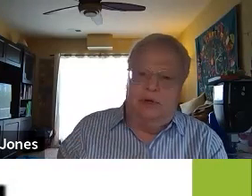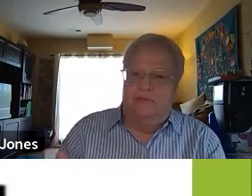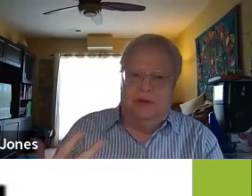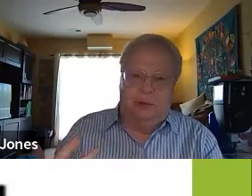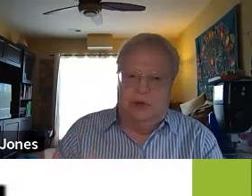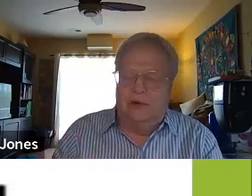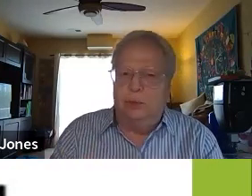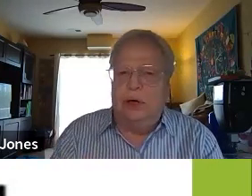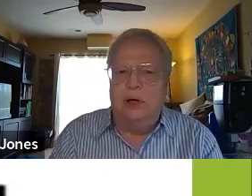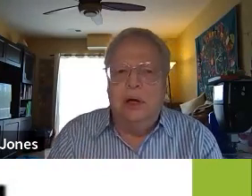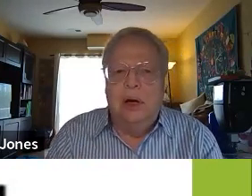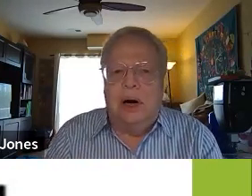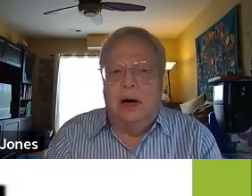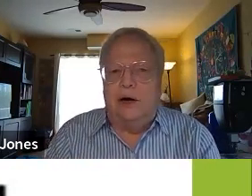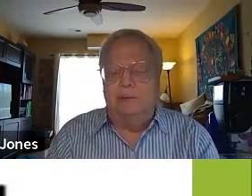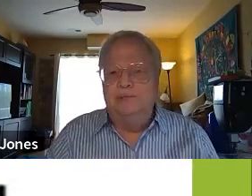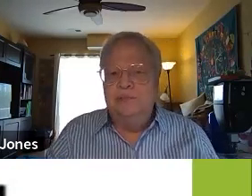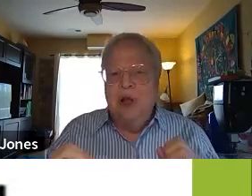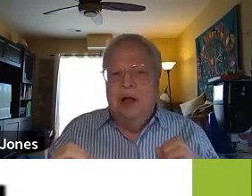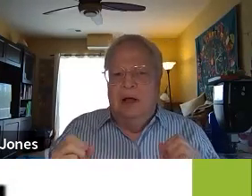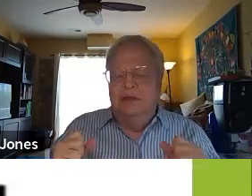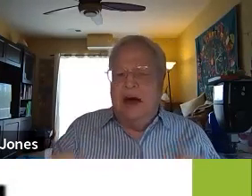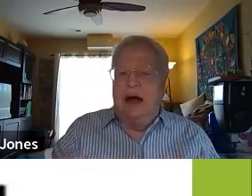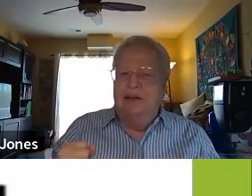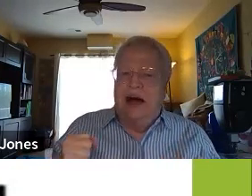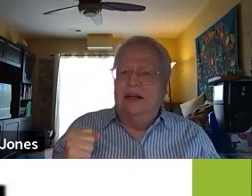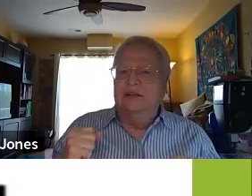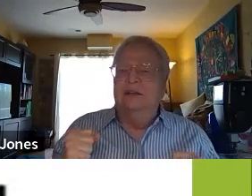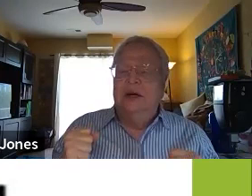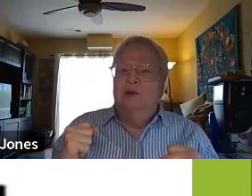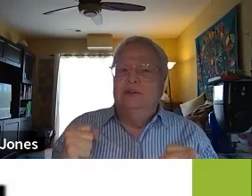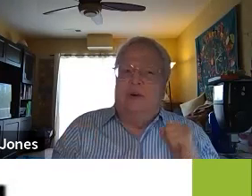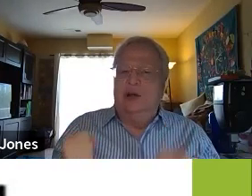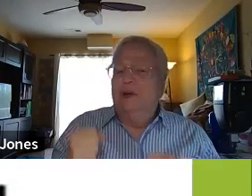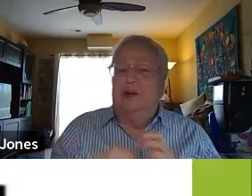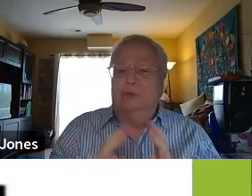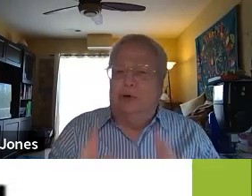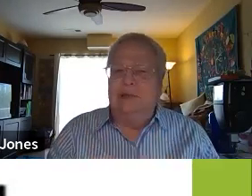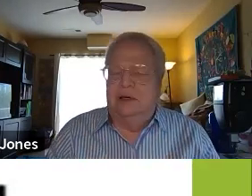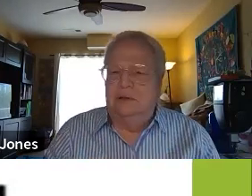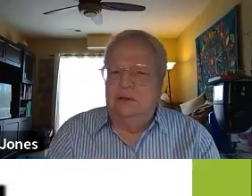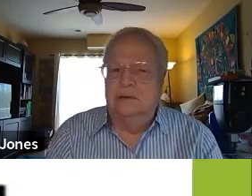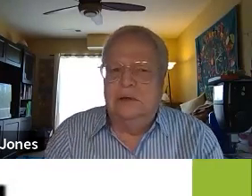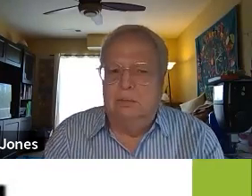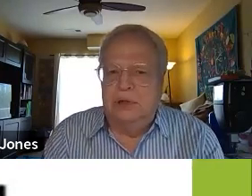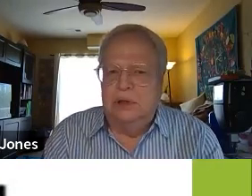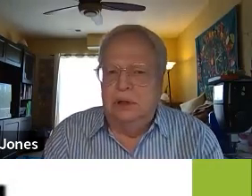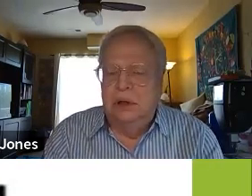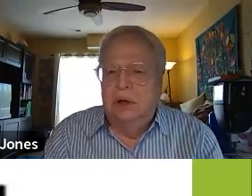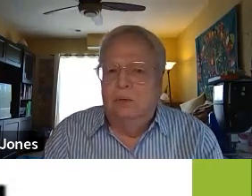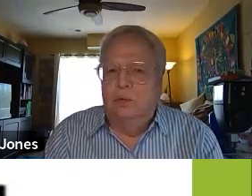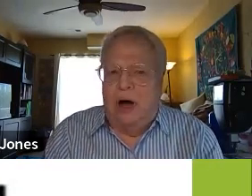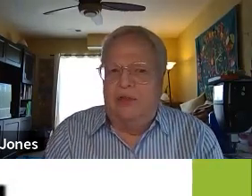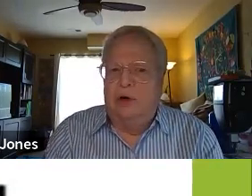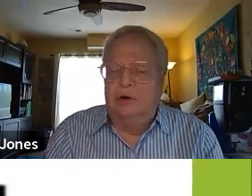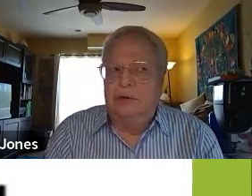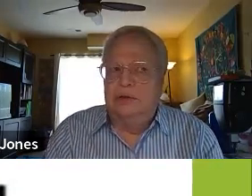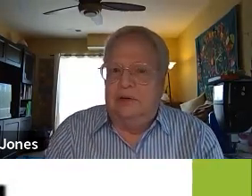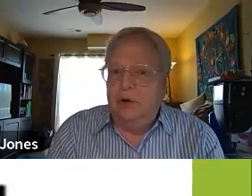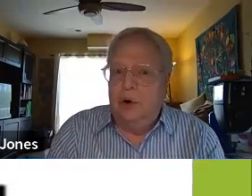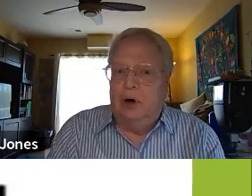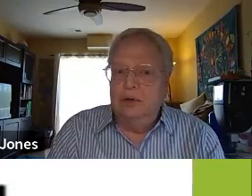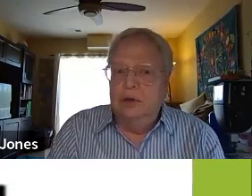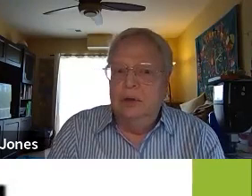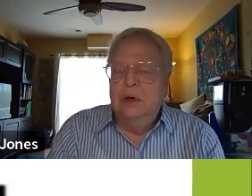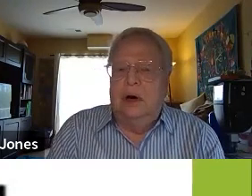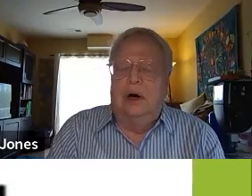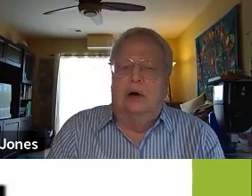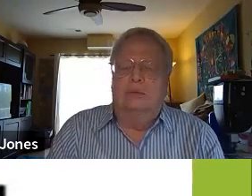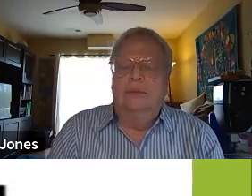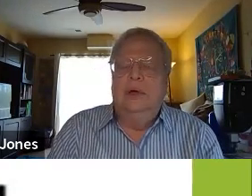but in federal government, that is developing the process can be rather difficult, and they